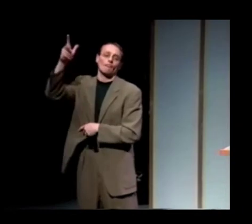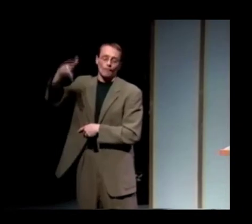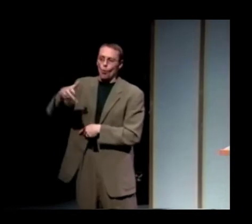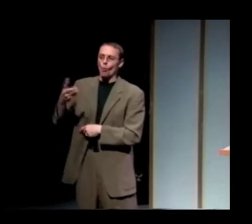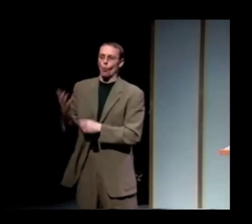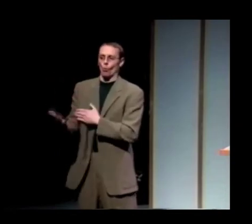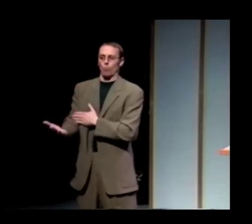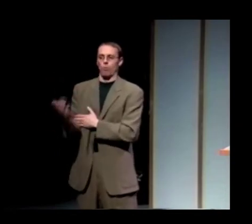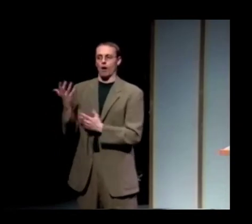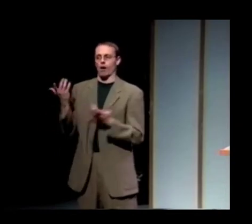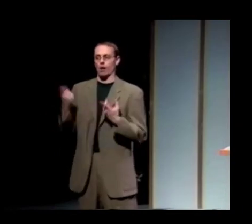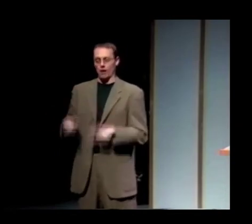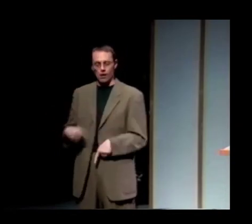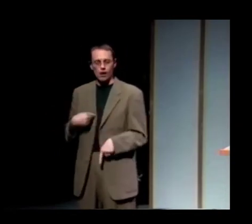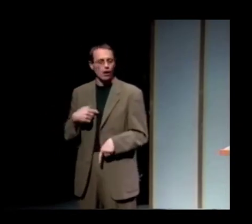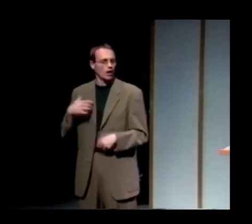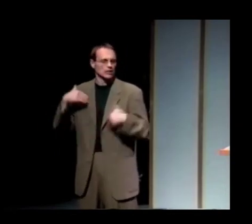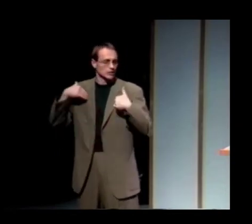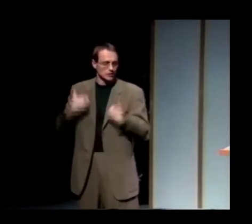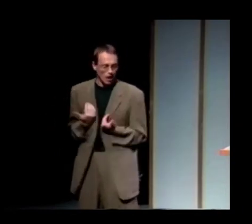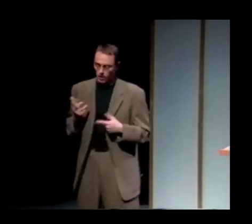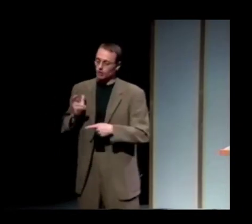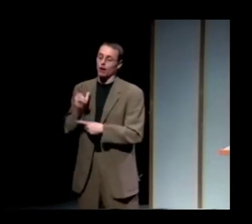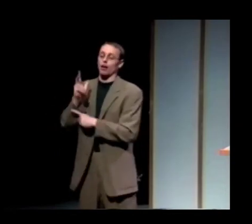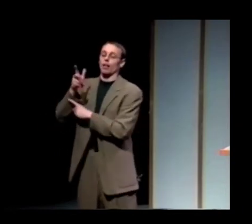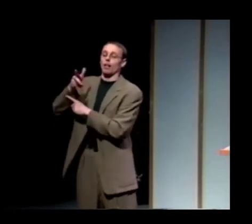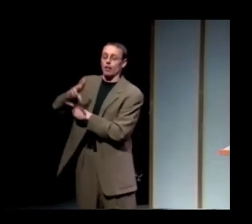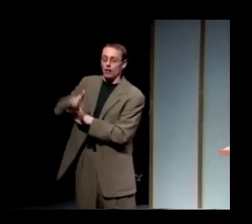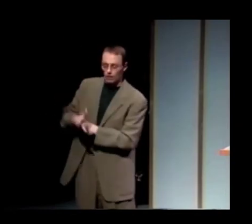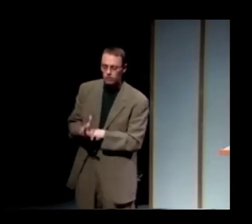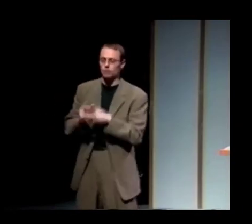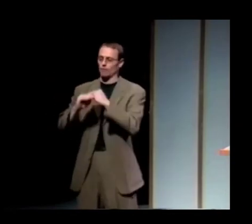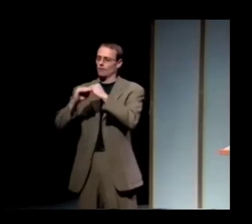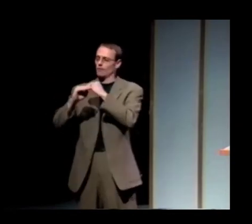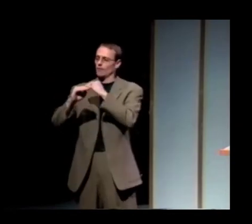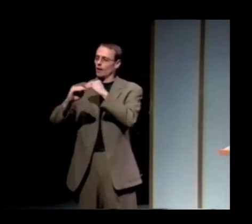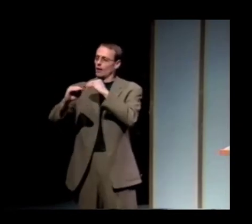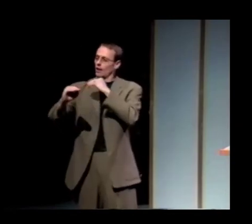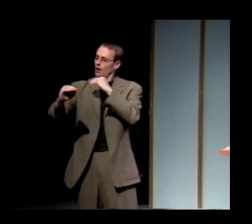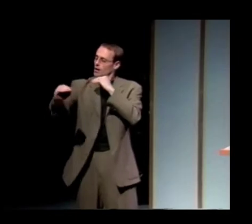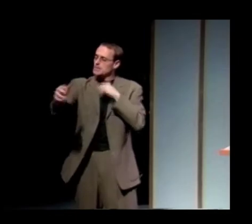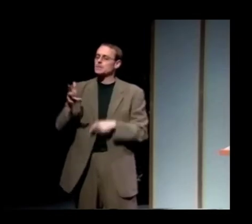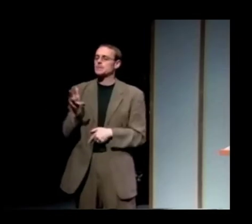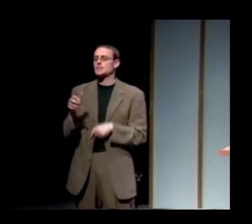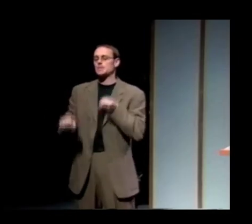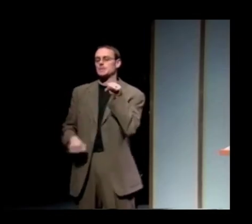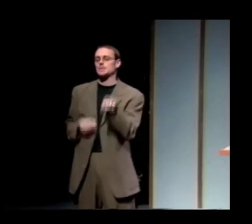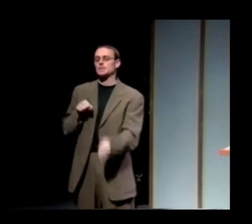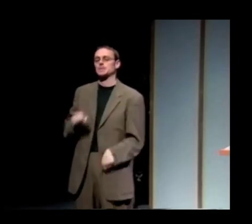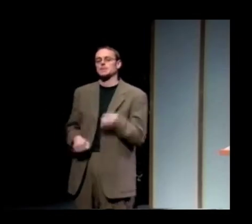WE RODE BICYCLES UP THE MOUNTAINS FOR 4 DAYS, AND ONE MORNING, I WAS REALLY TIRED, AND WE GOT DOWN THE MOUNTAIN,